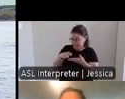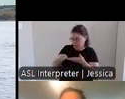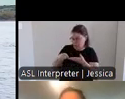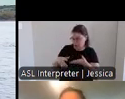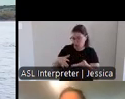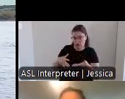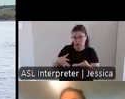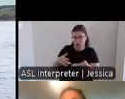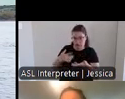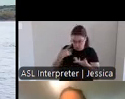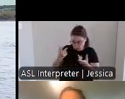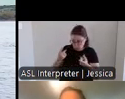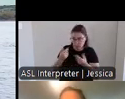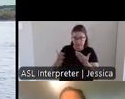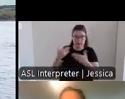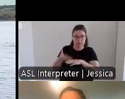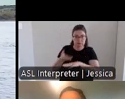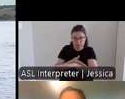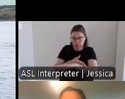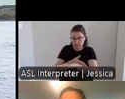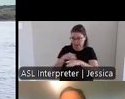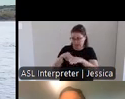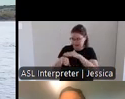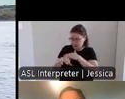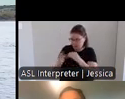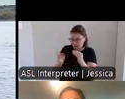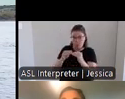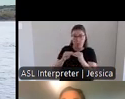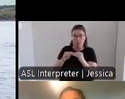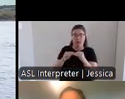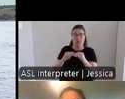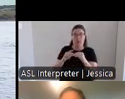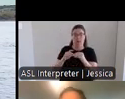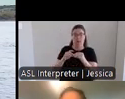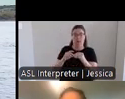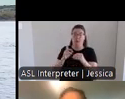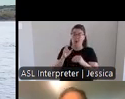to enhance that accessibility or maybe even to ruin that accessibility.